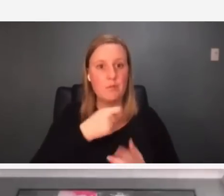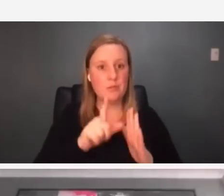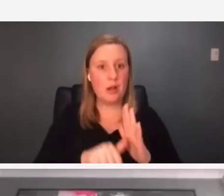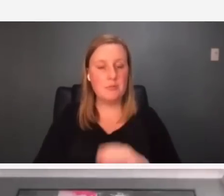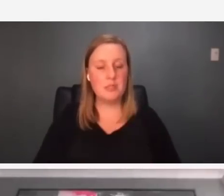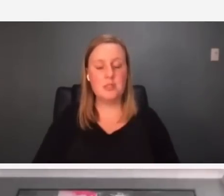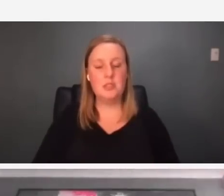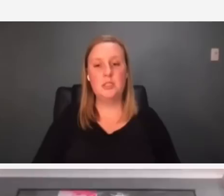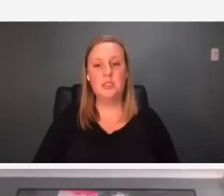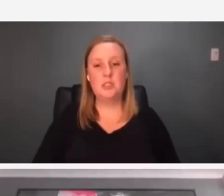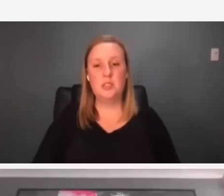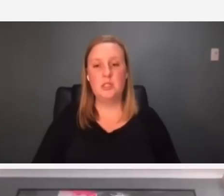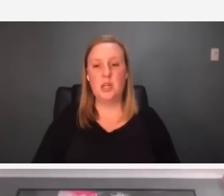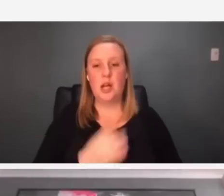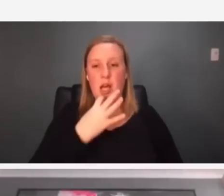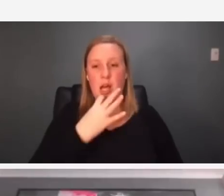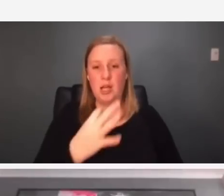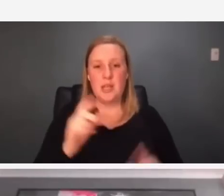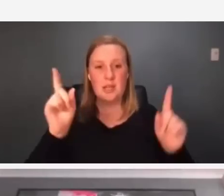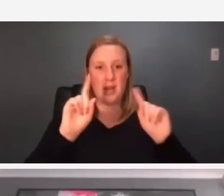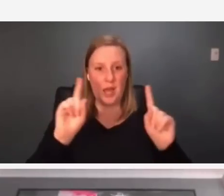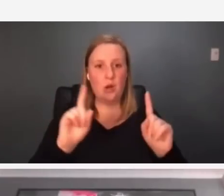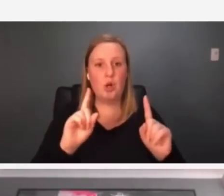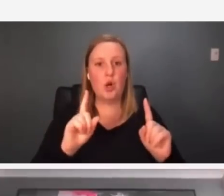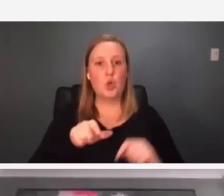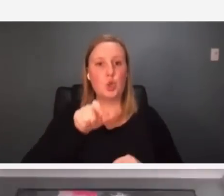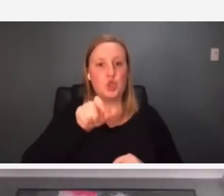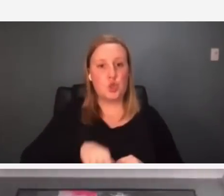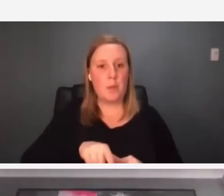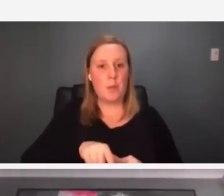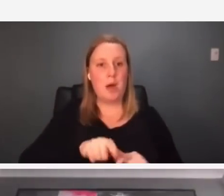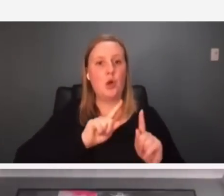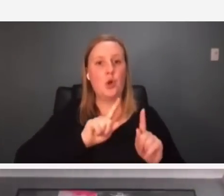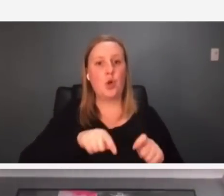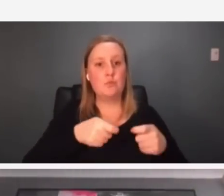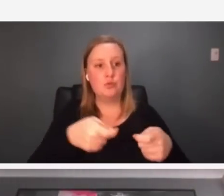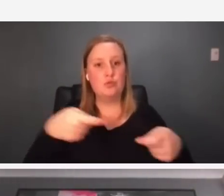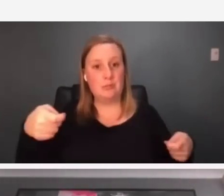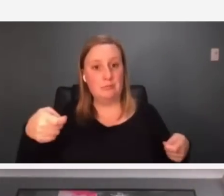Will there be changes to the current arrangement of consumer contributions and income tested fees that consumers are required to pay?